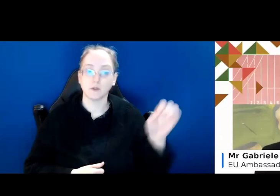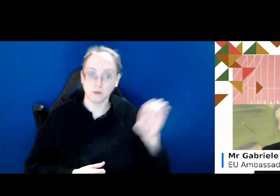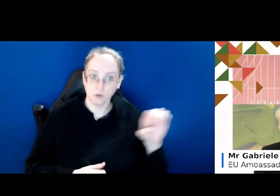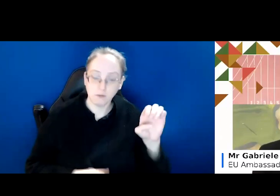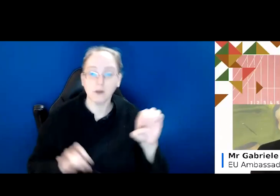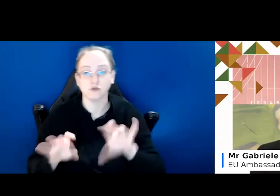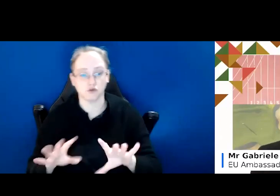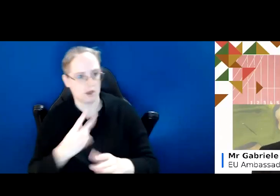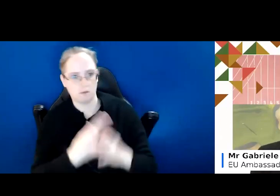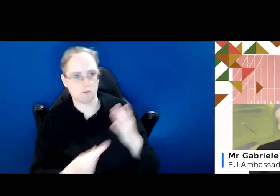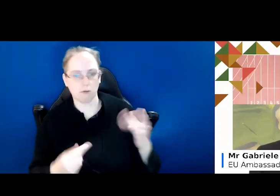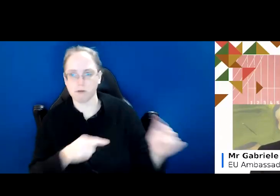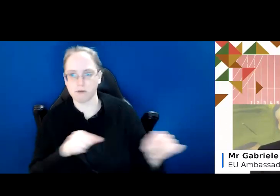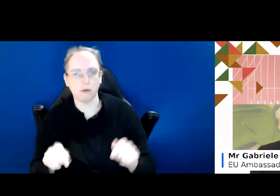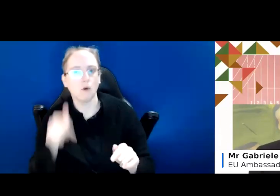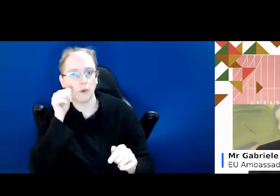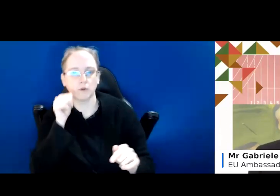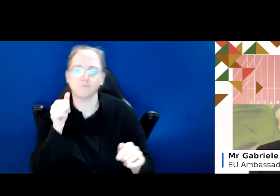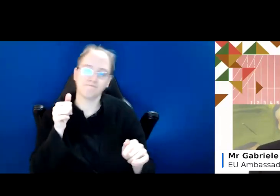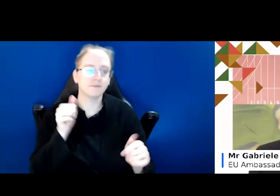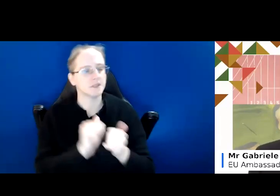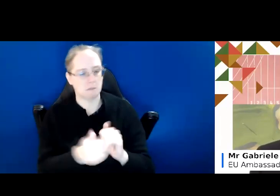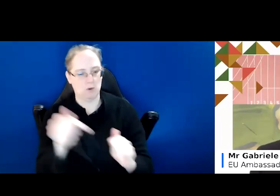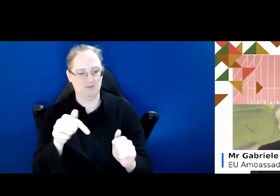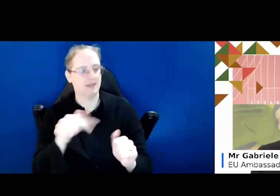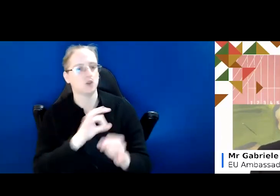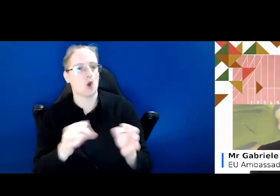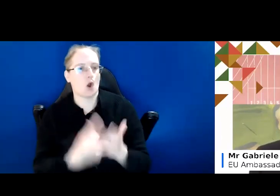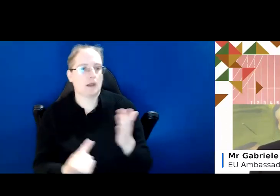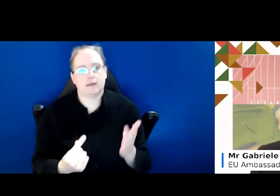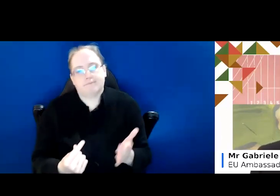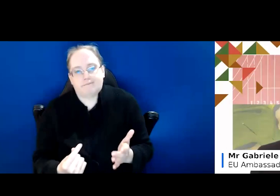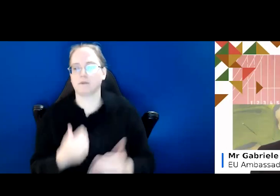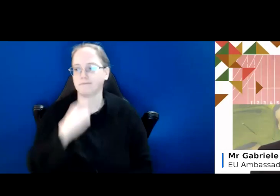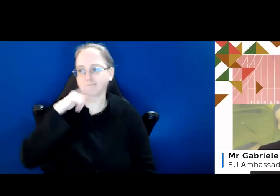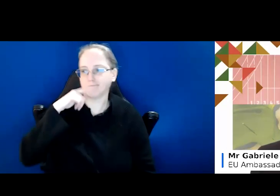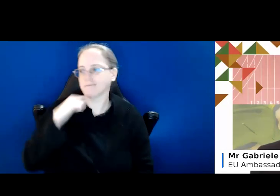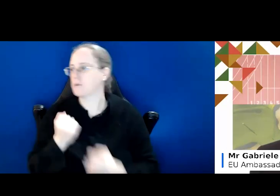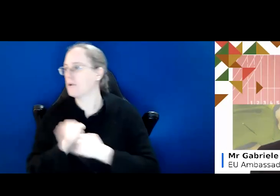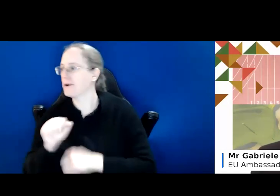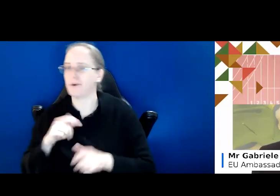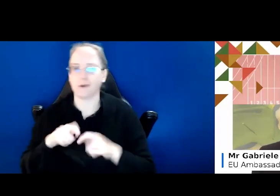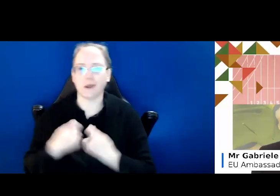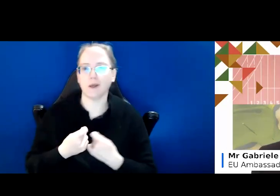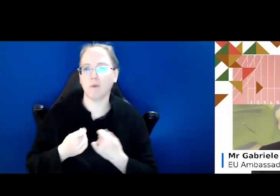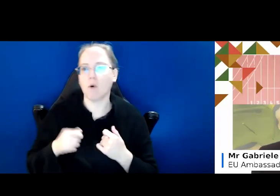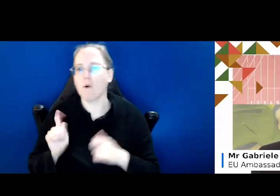we know how sport is more than just supporting your team or going to the field to kick around the ball.